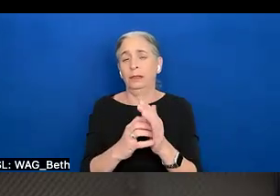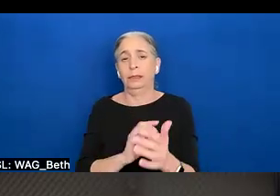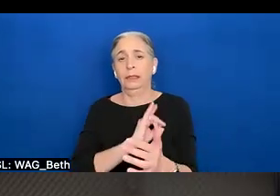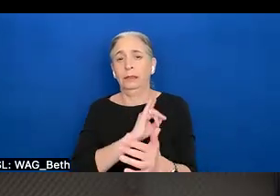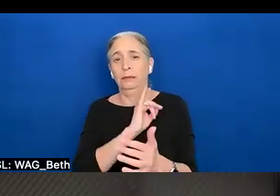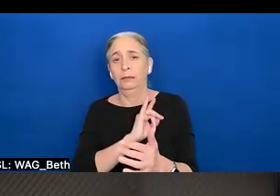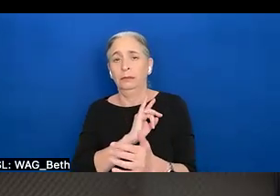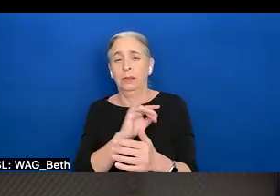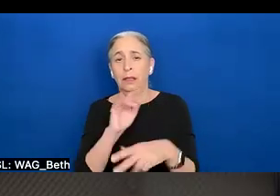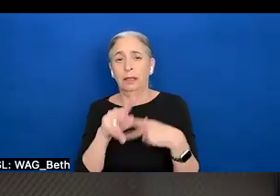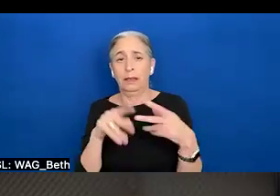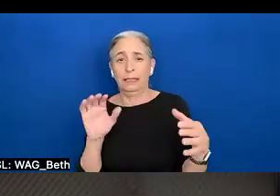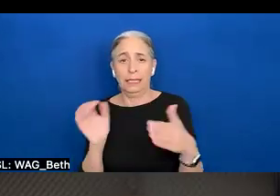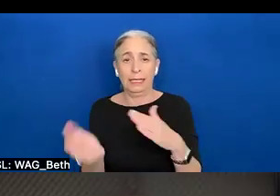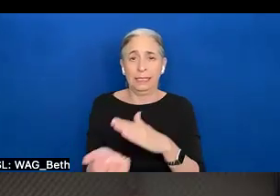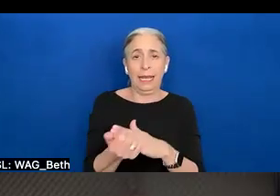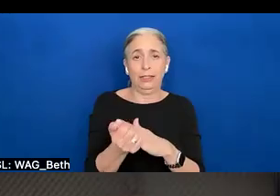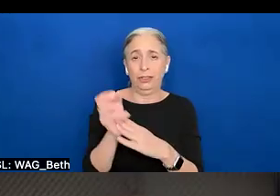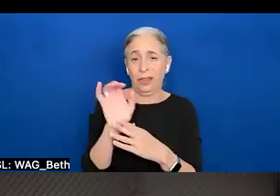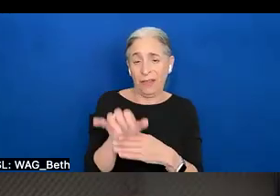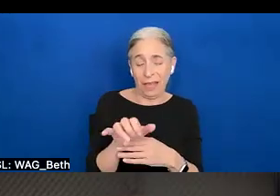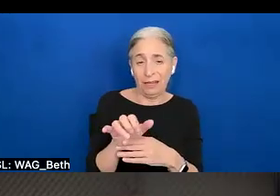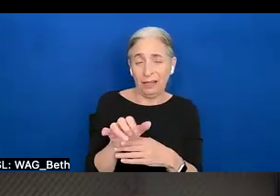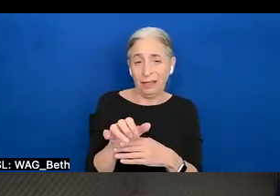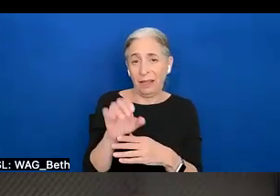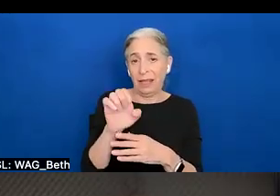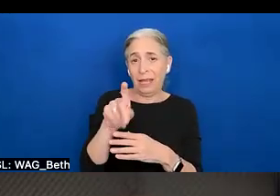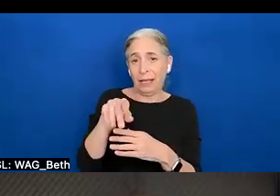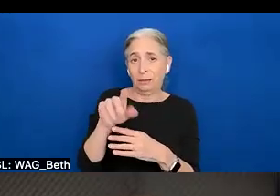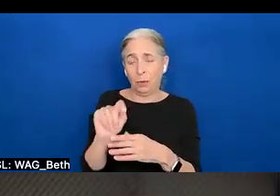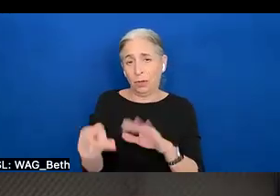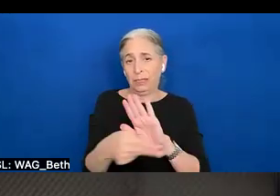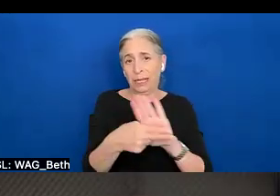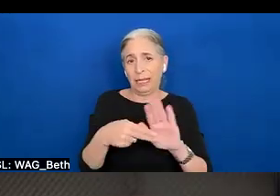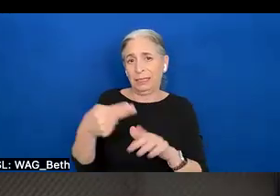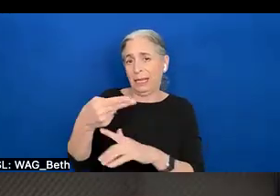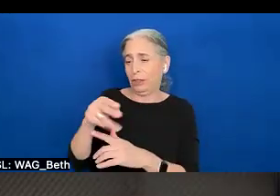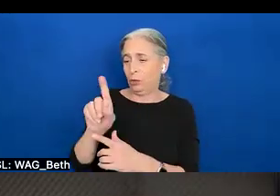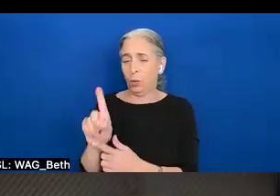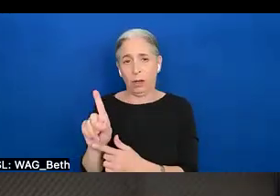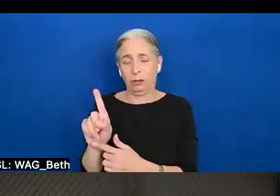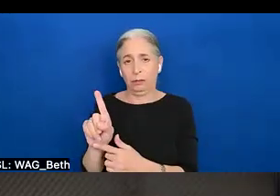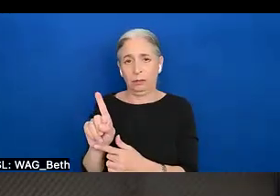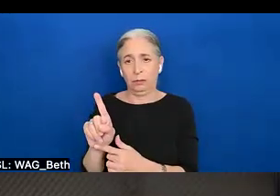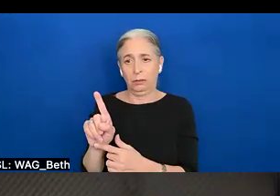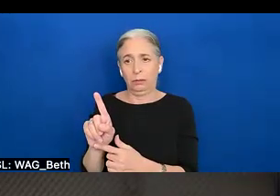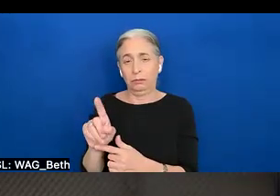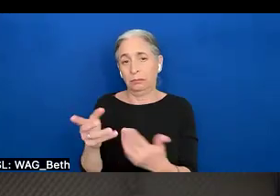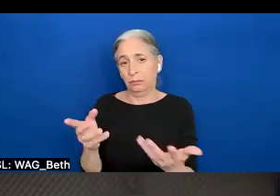it, the export tagging will be H1. H1 is the main